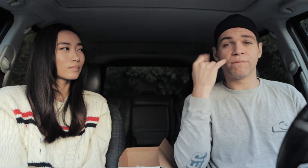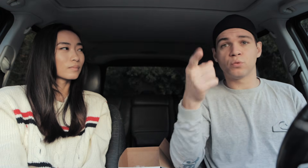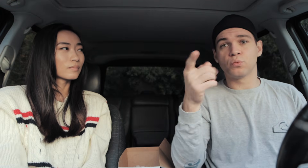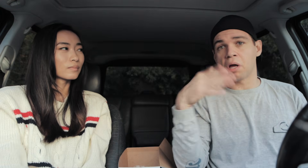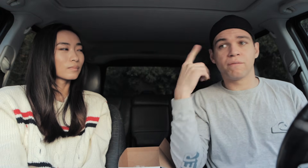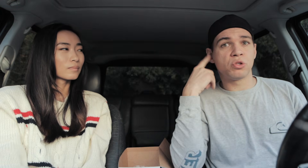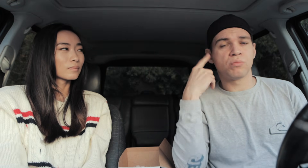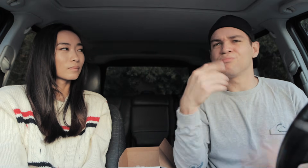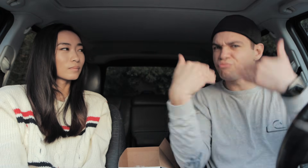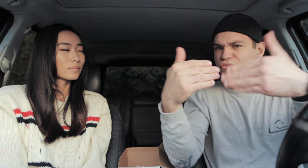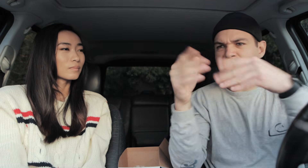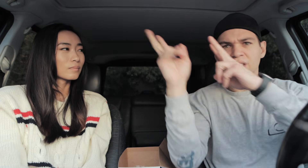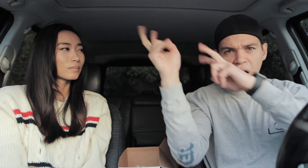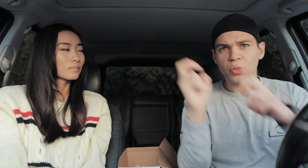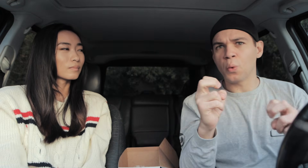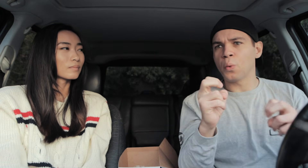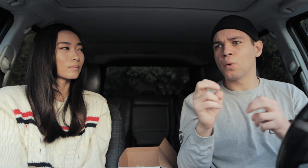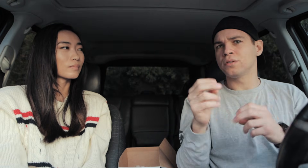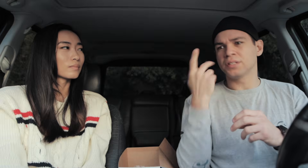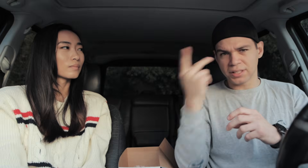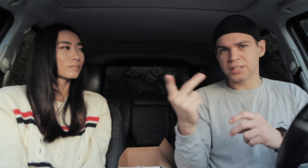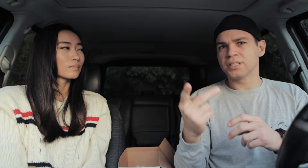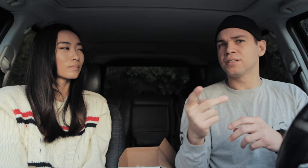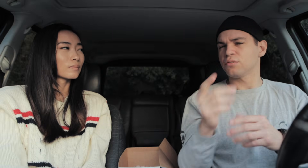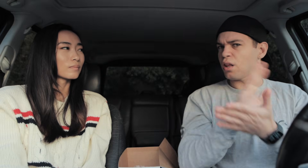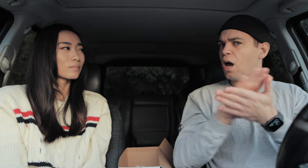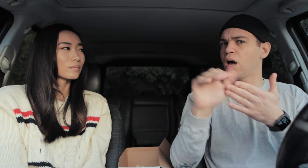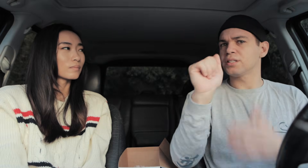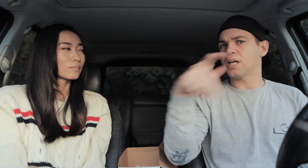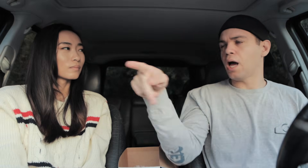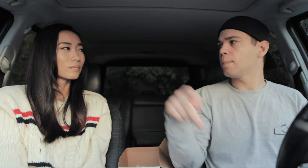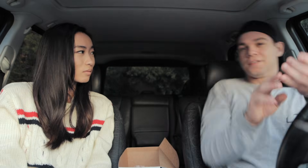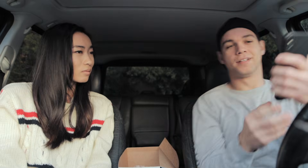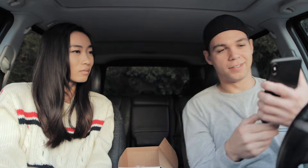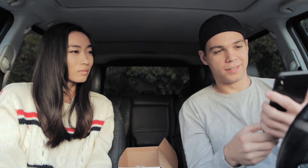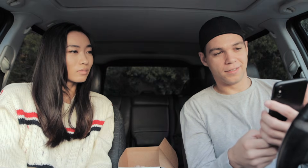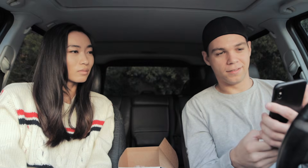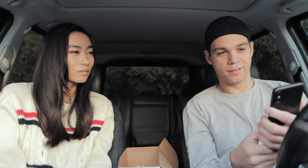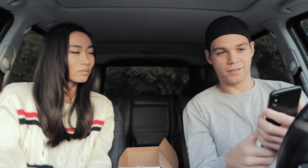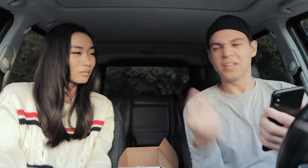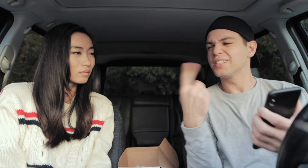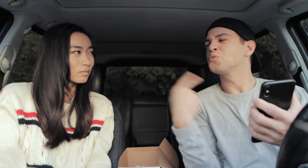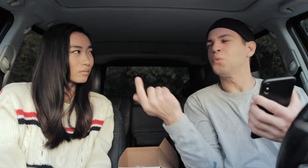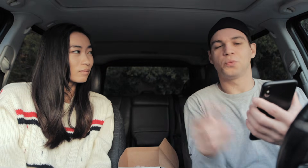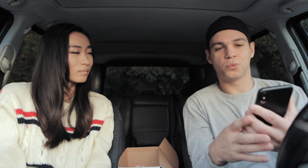if you haven't heard of it, download it and see It's a nice app I'll just show you